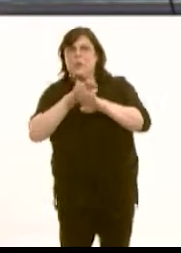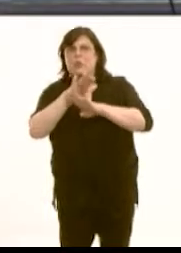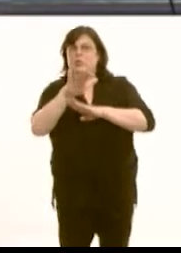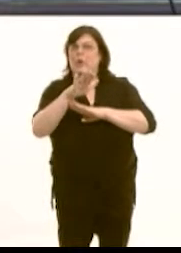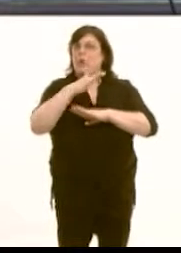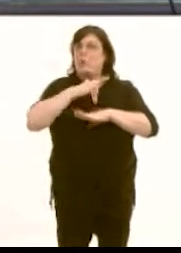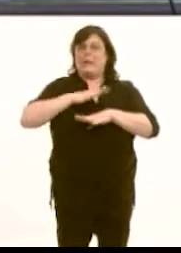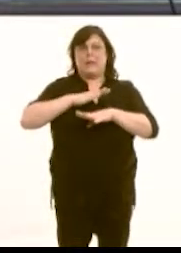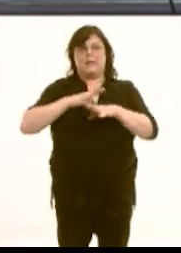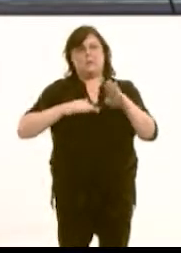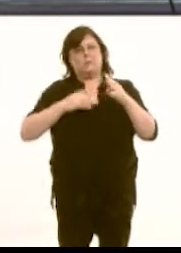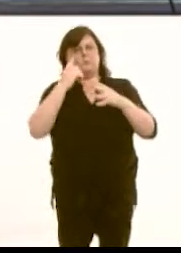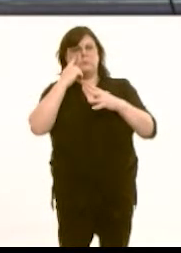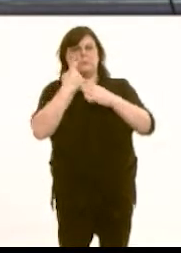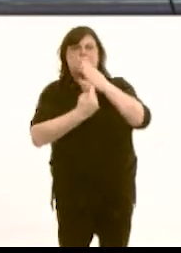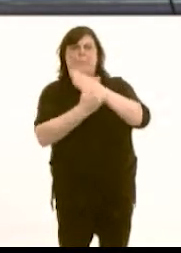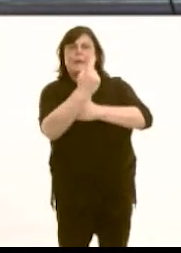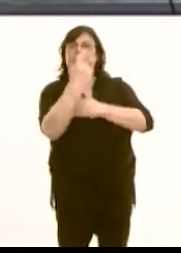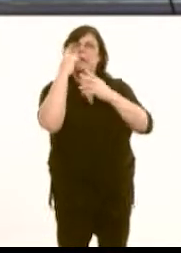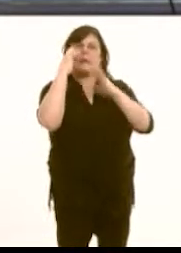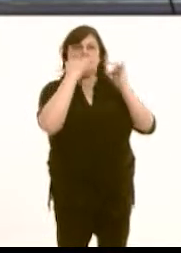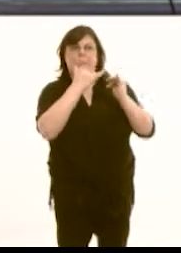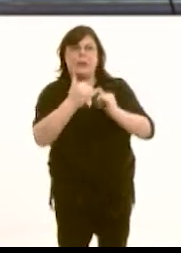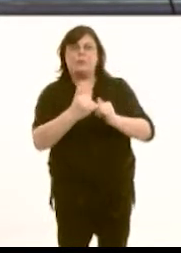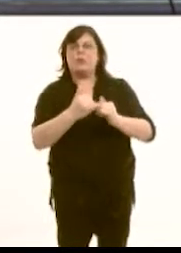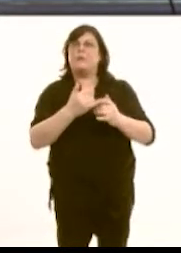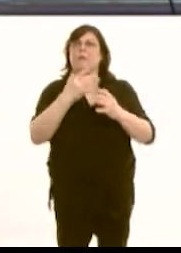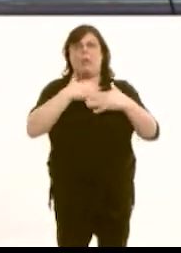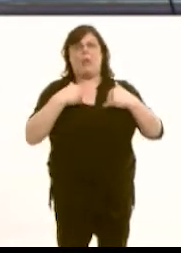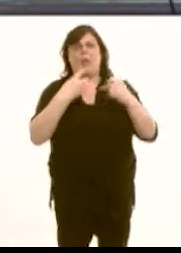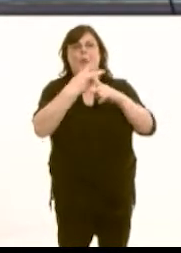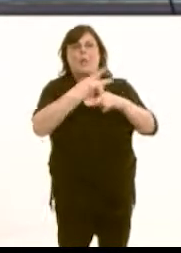Now, the ombudsman says today that the cases highlighted do not appear to be isolated incidents